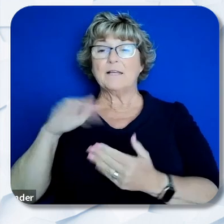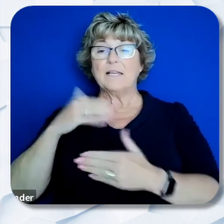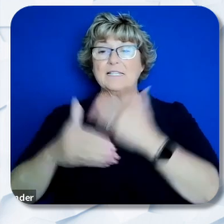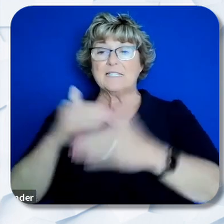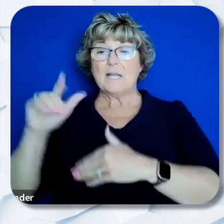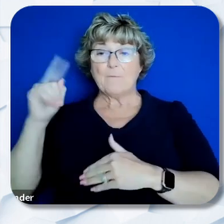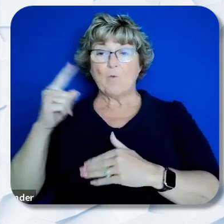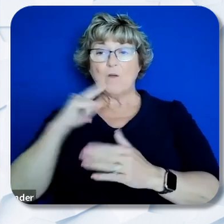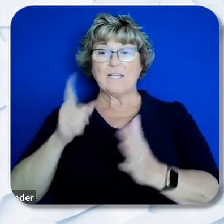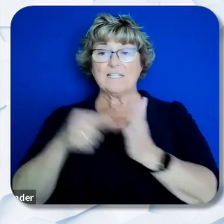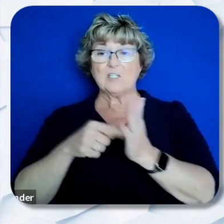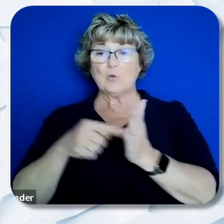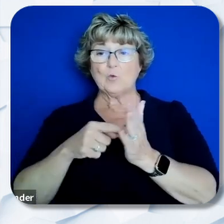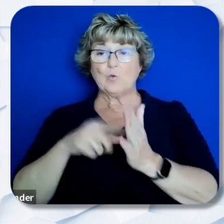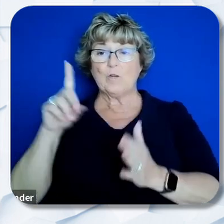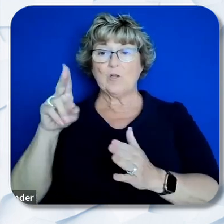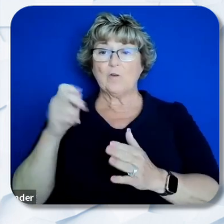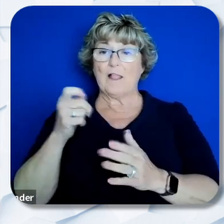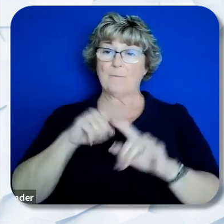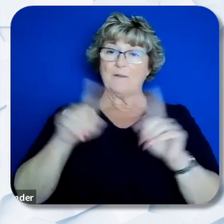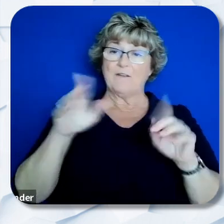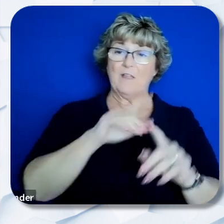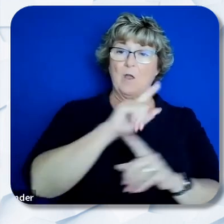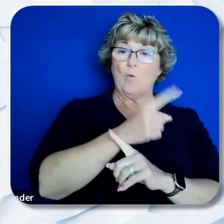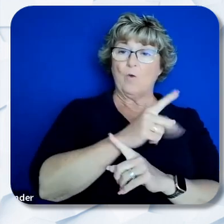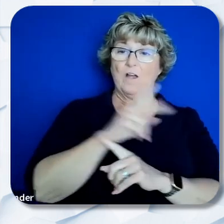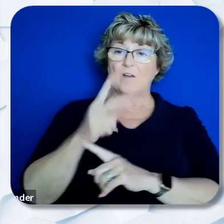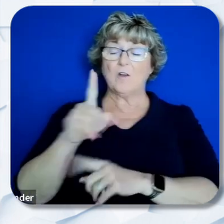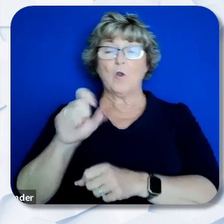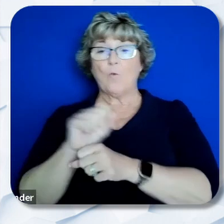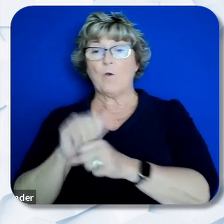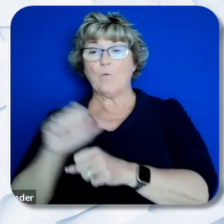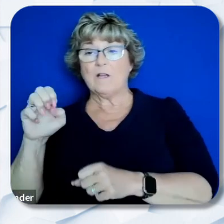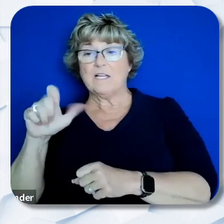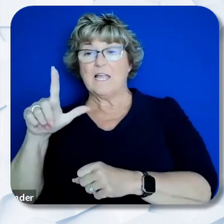Targeted Levels 1 and 2. You'll be working with your SELPAs, so there's nothing to turn